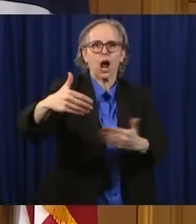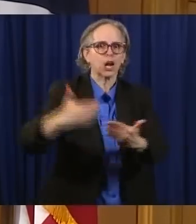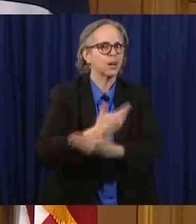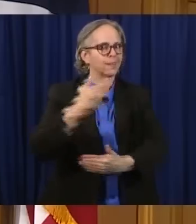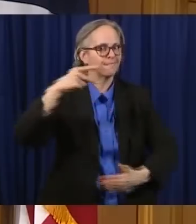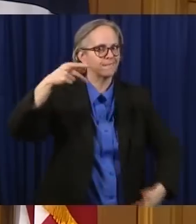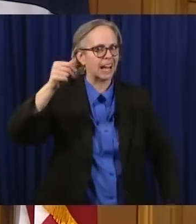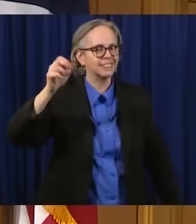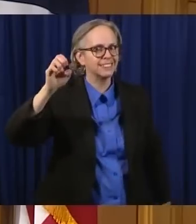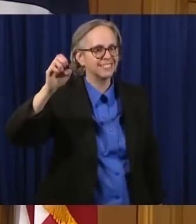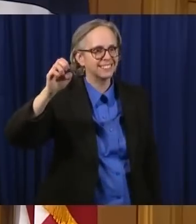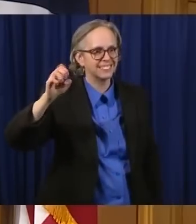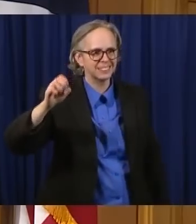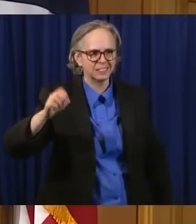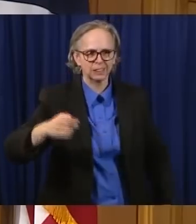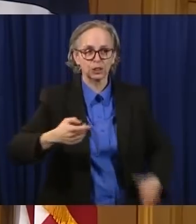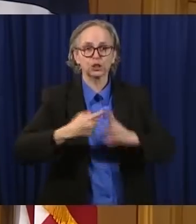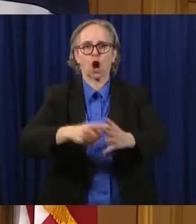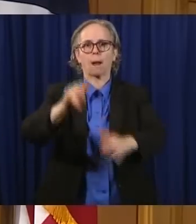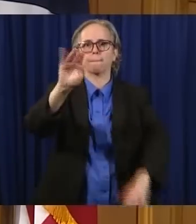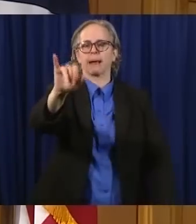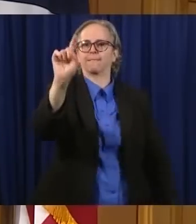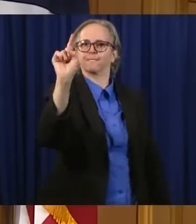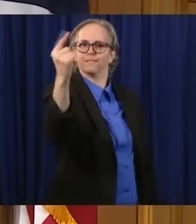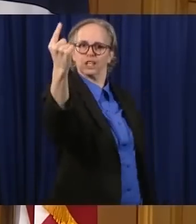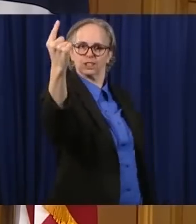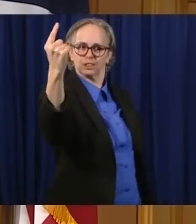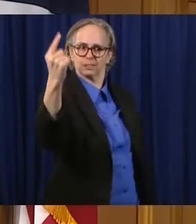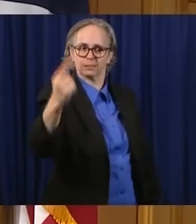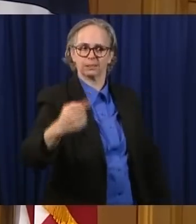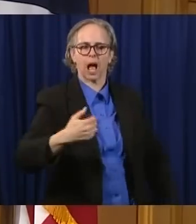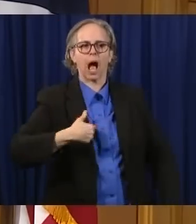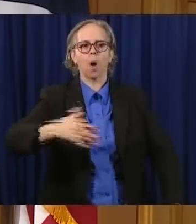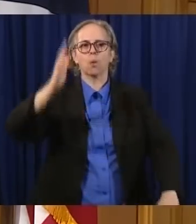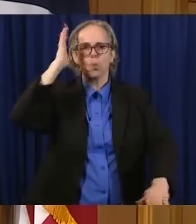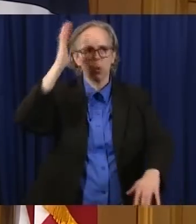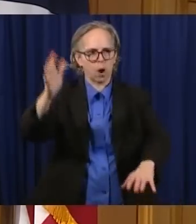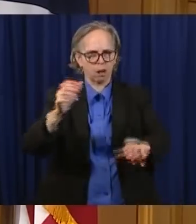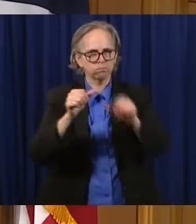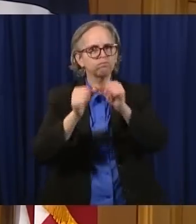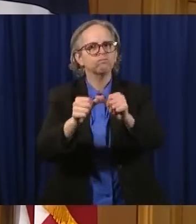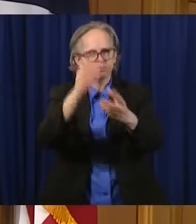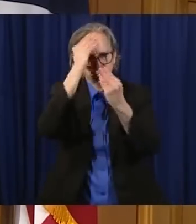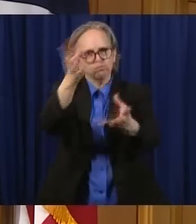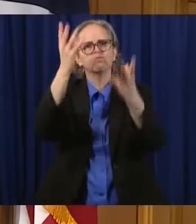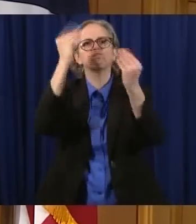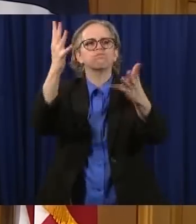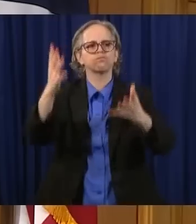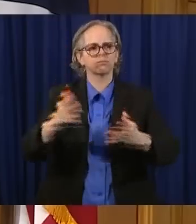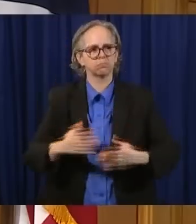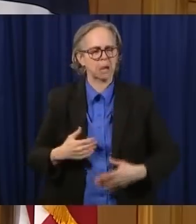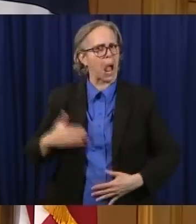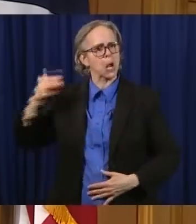WE'VE DONE WELL. WE JUST HAVE TO KEEP MOVING. NOW WE START IN THE NEXT PHASE